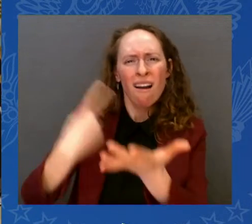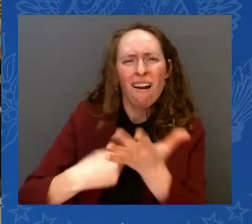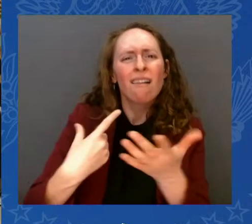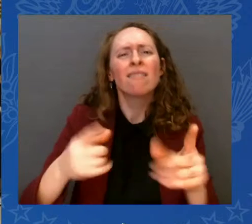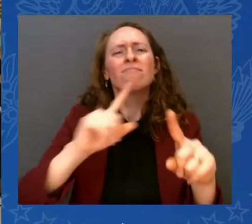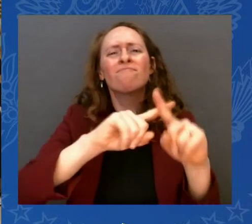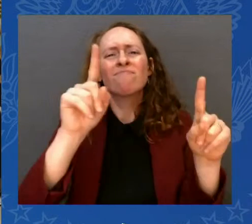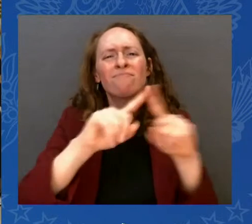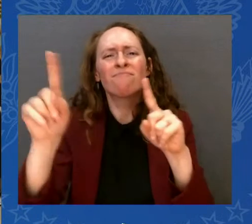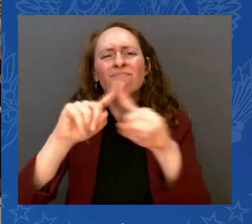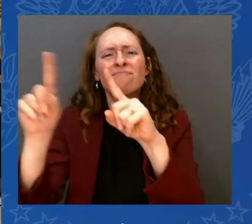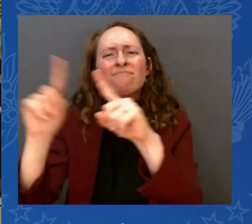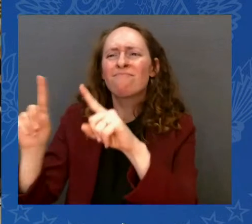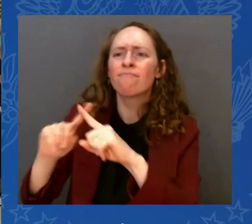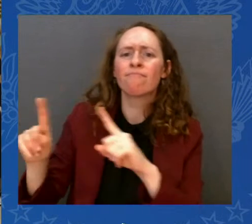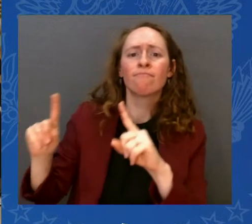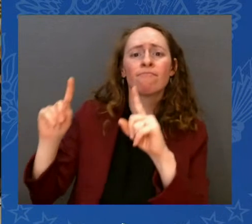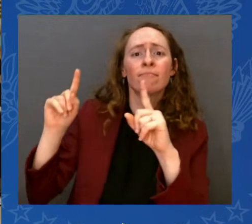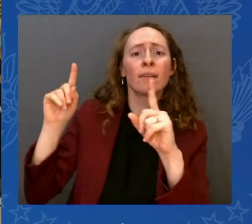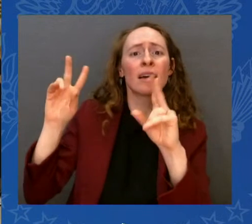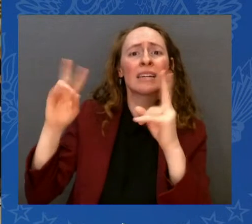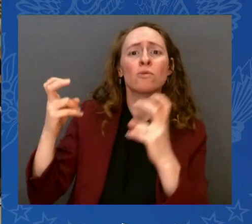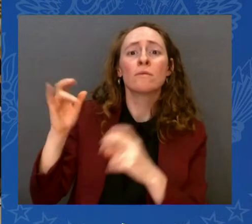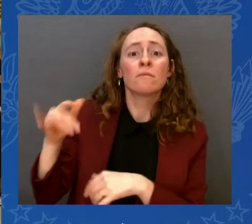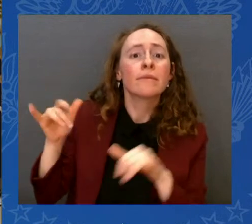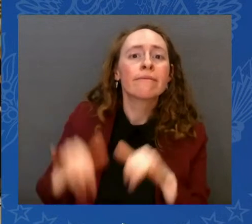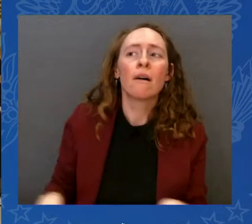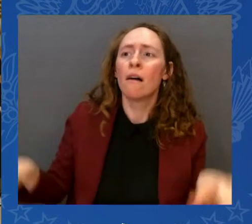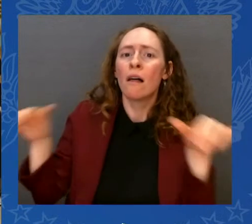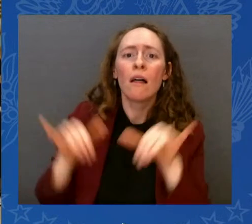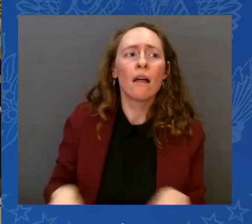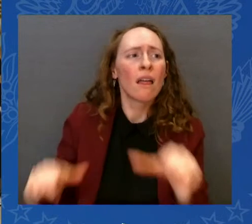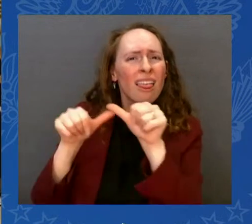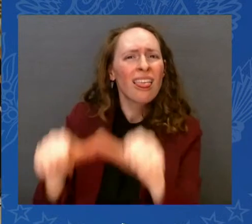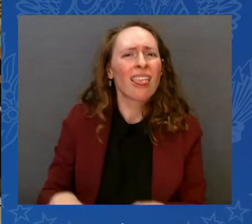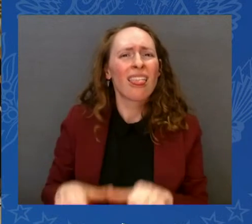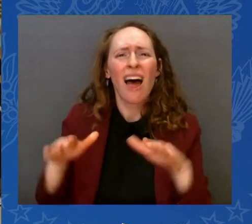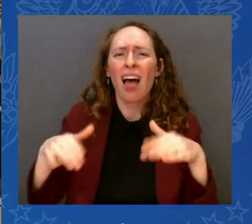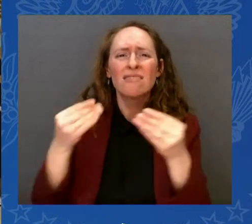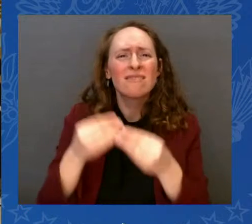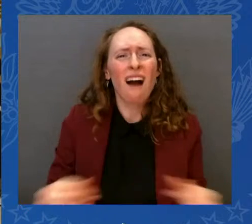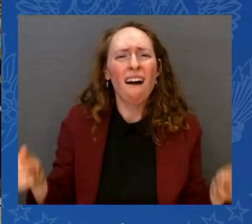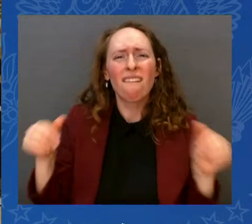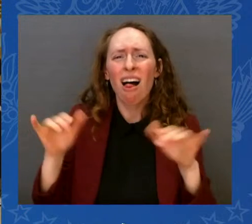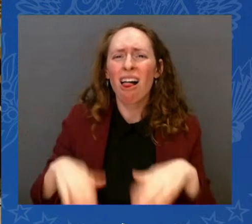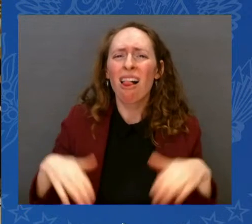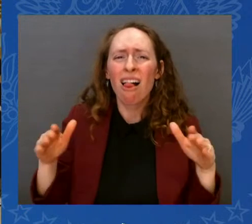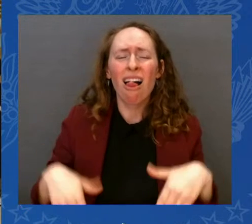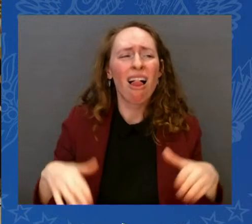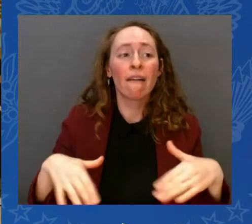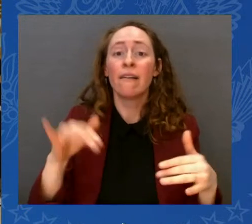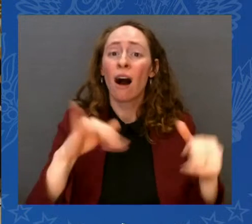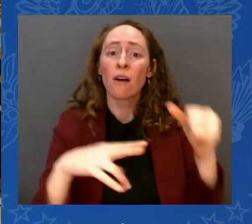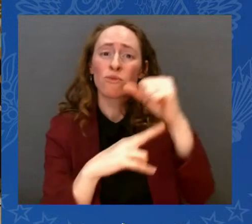to have access to high-speed Internet; when you knew that the economic fabric of your state